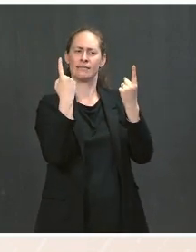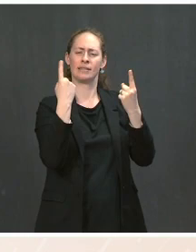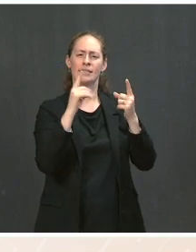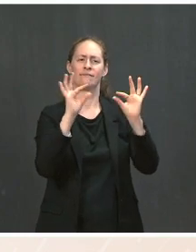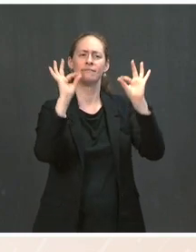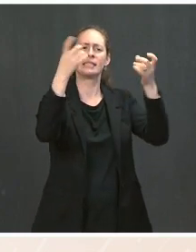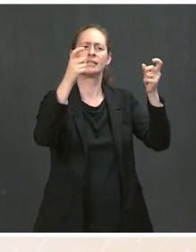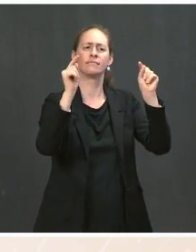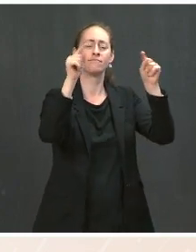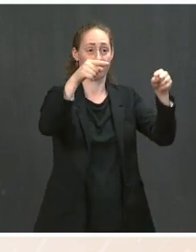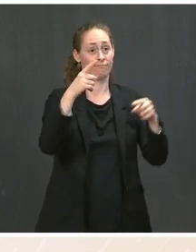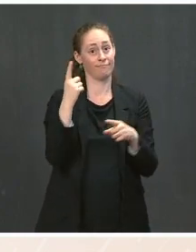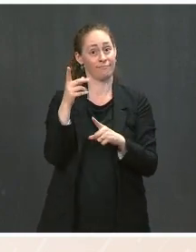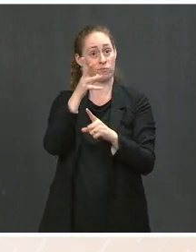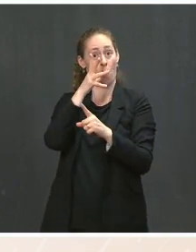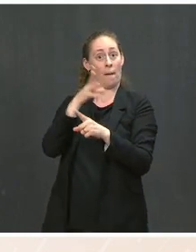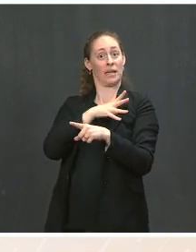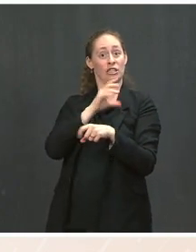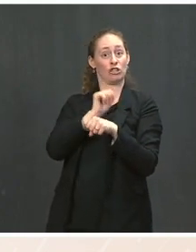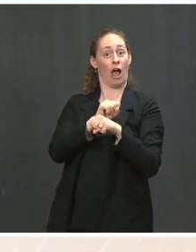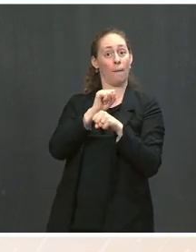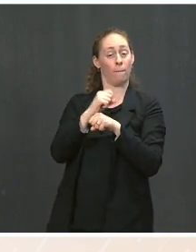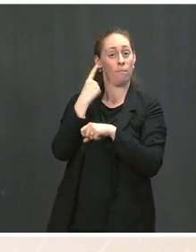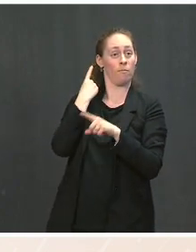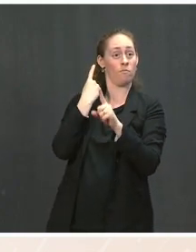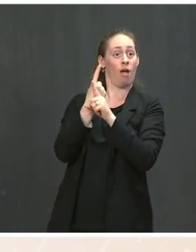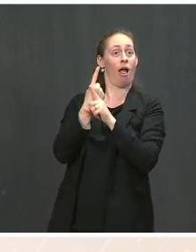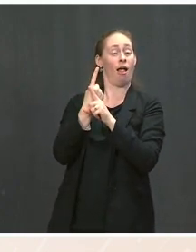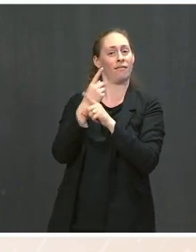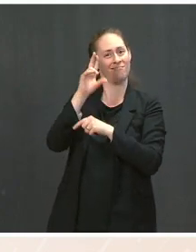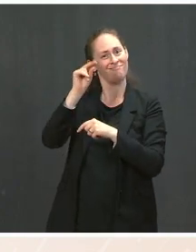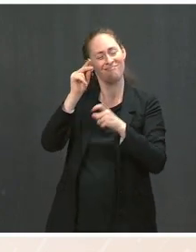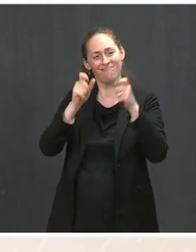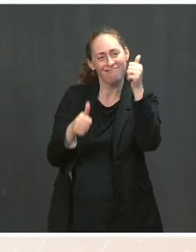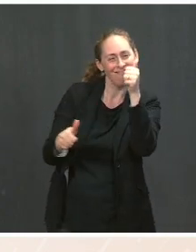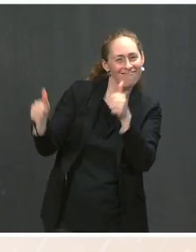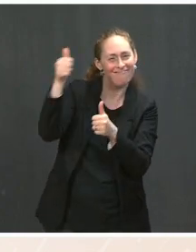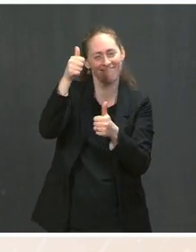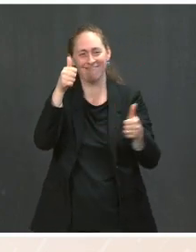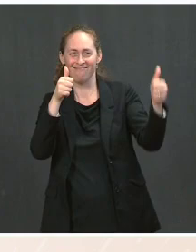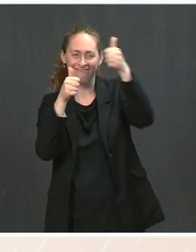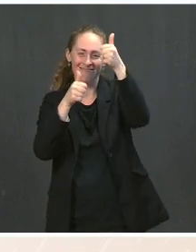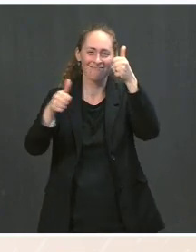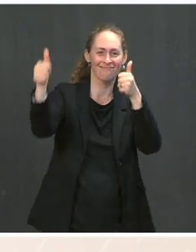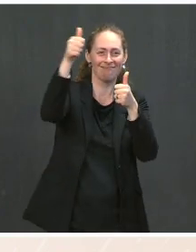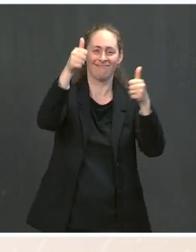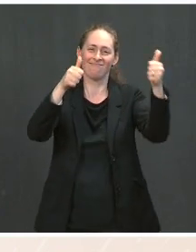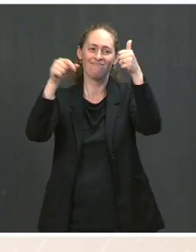It is a multi-high-level-official job. And so Secretary Mayorkas is playing a -- obviously,